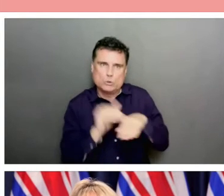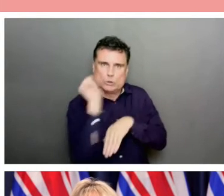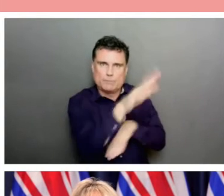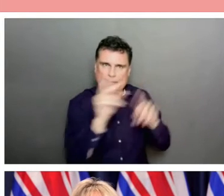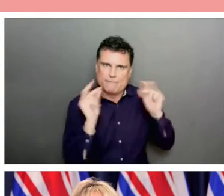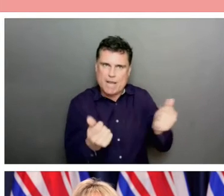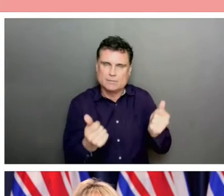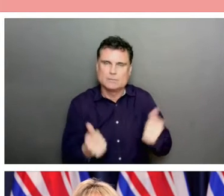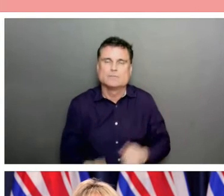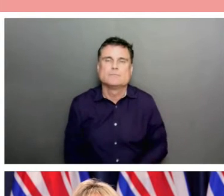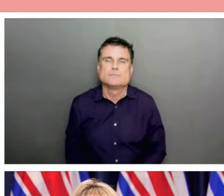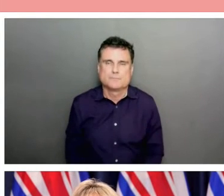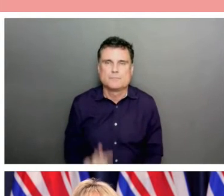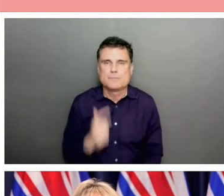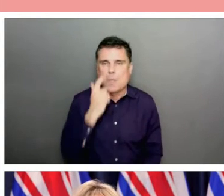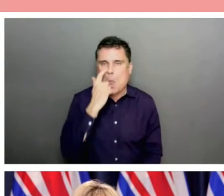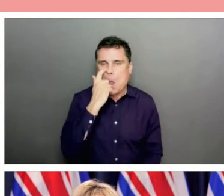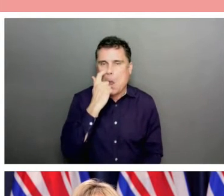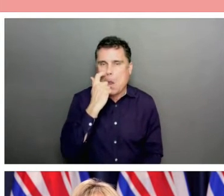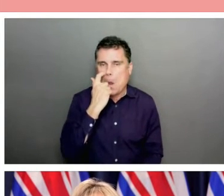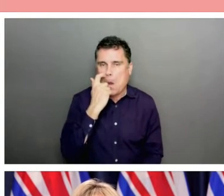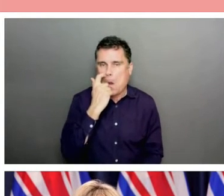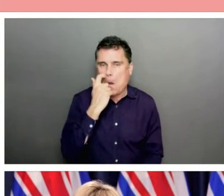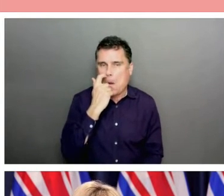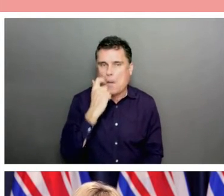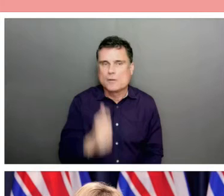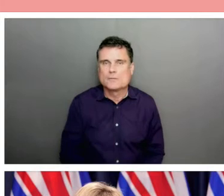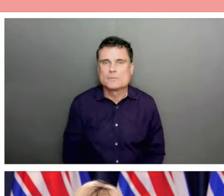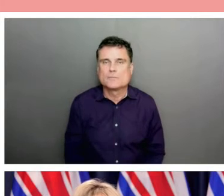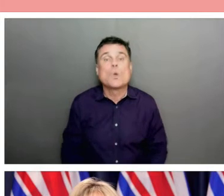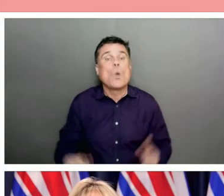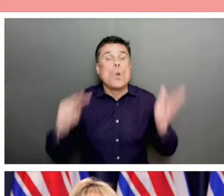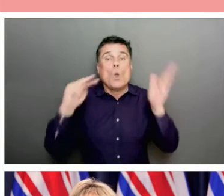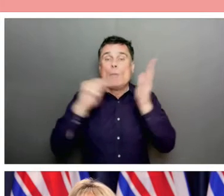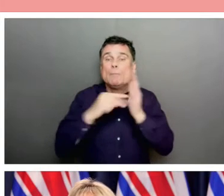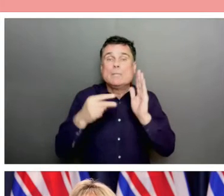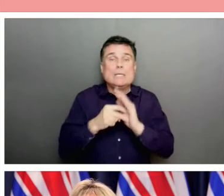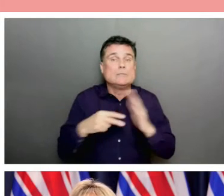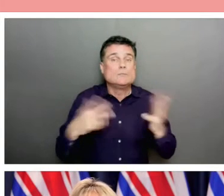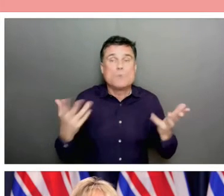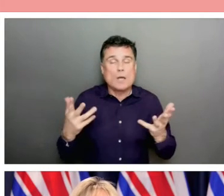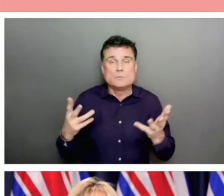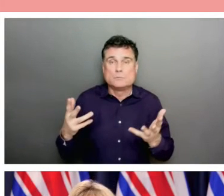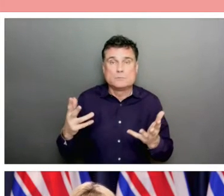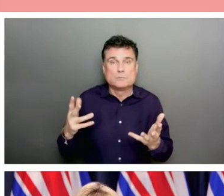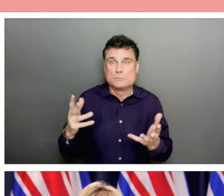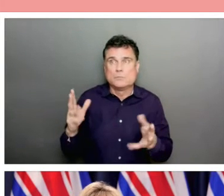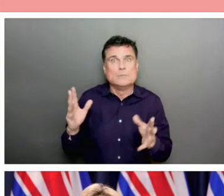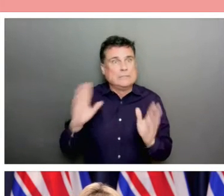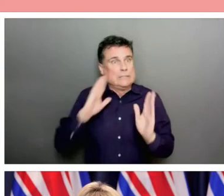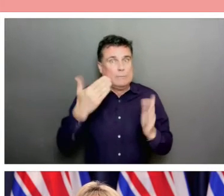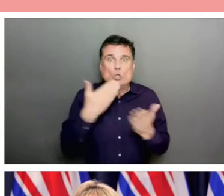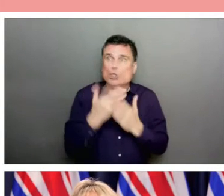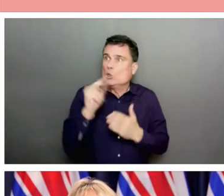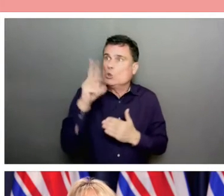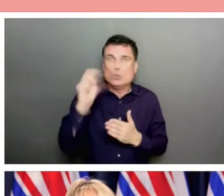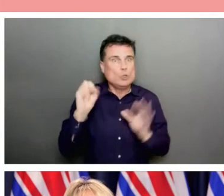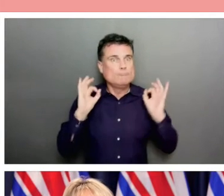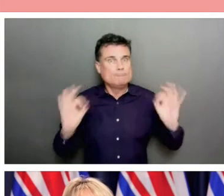during the month of January. So all of this is incredibly exciting. When I talked on Monday, none of that was